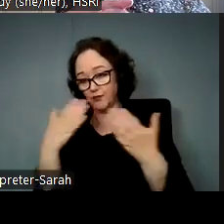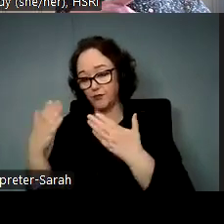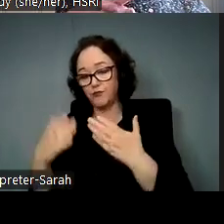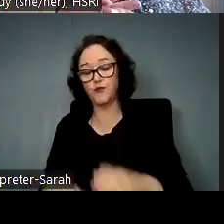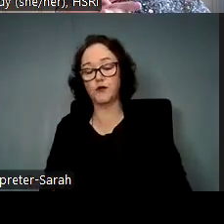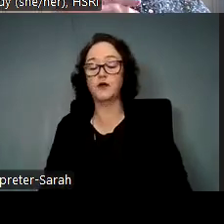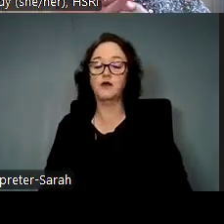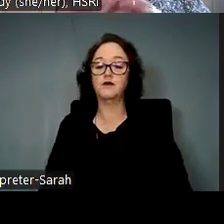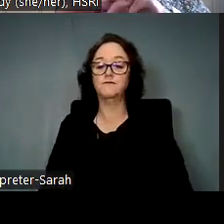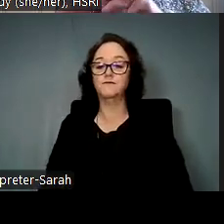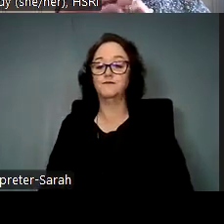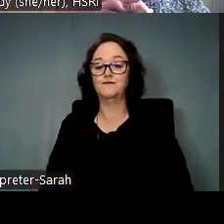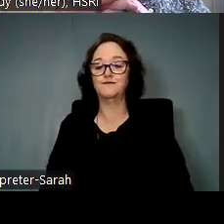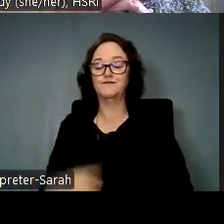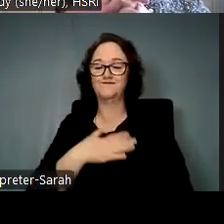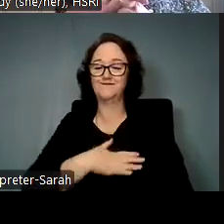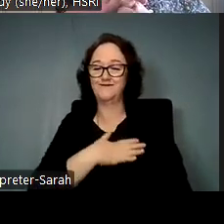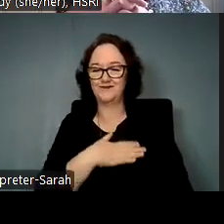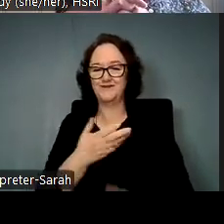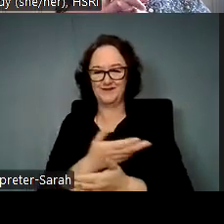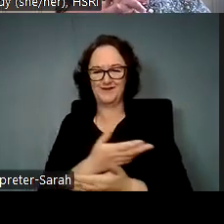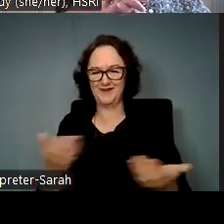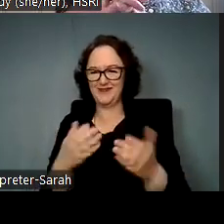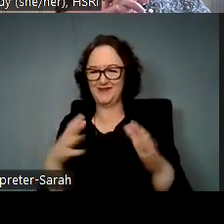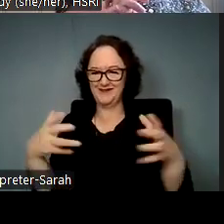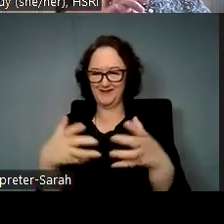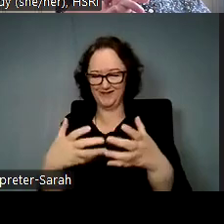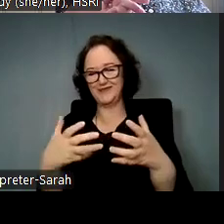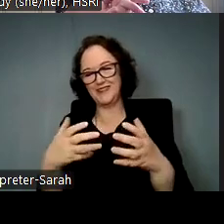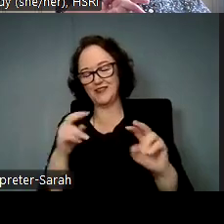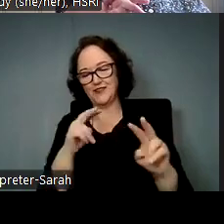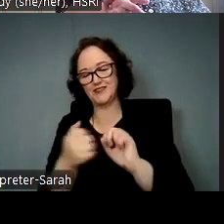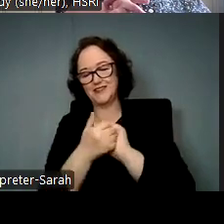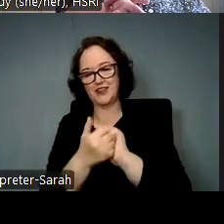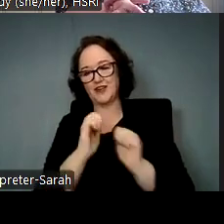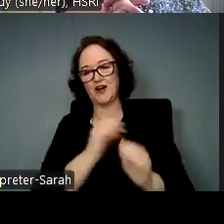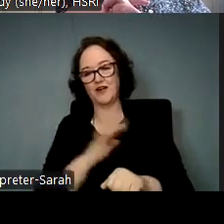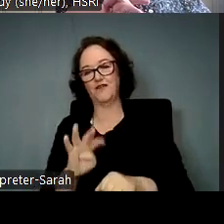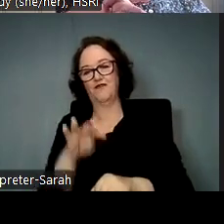fourth Grassroots Project webinar. And hope you have a good rest of your day.